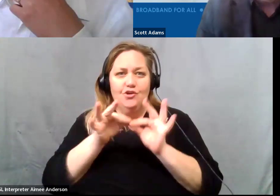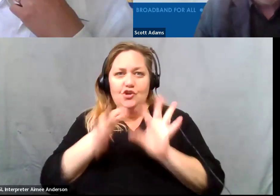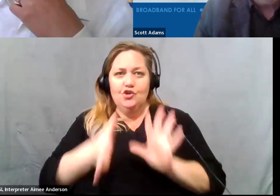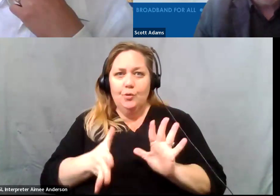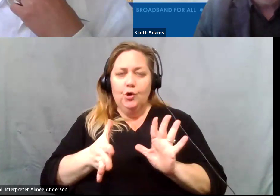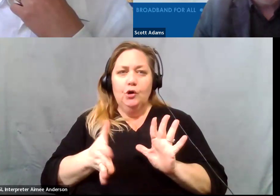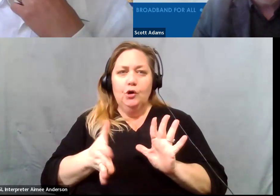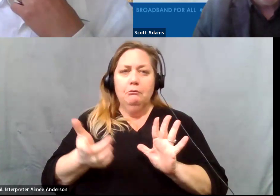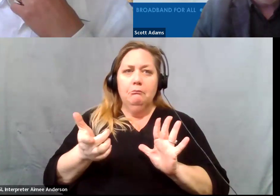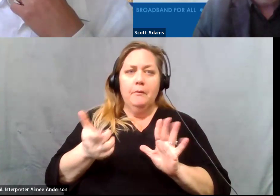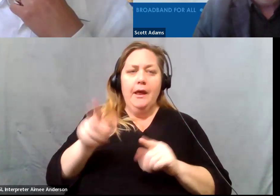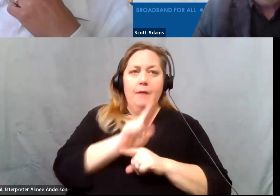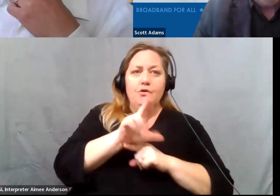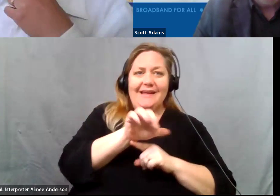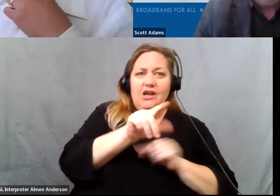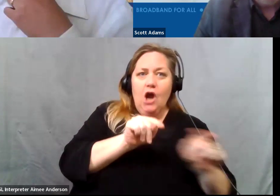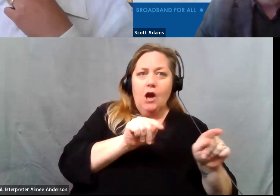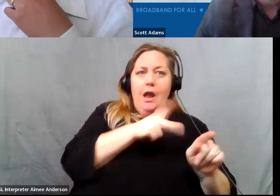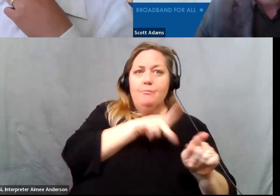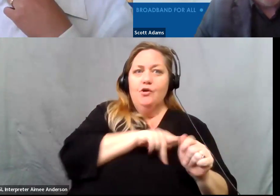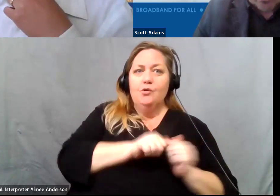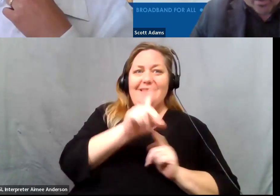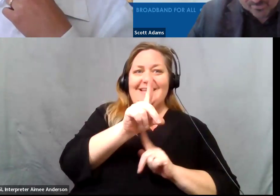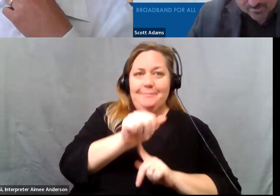and I'm using cart as well. I'm a person with a disability. Thank you. My name is